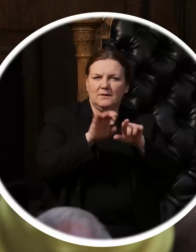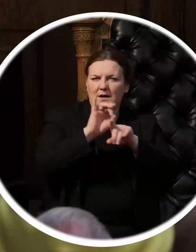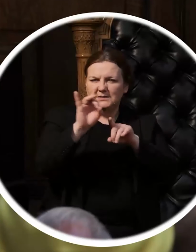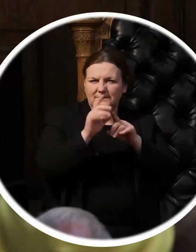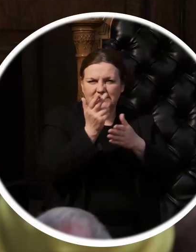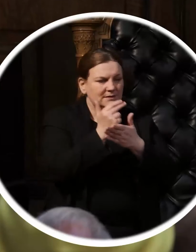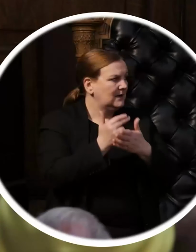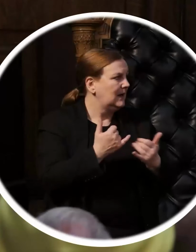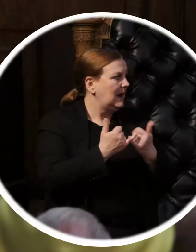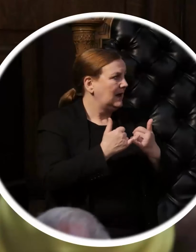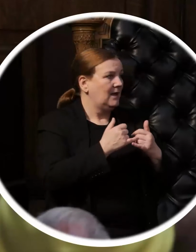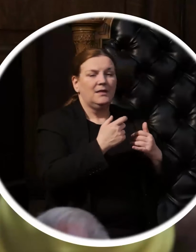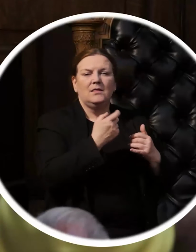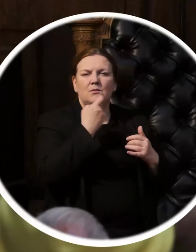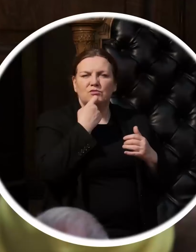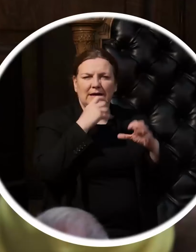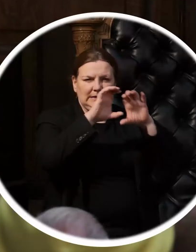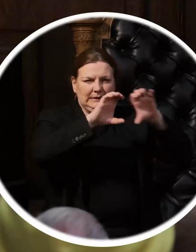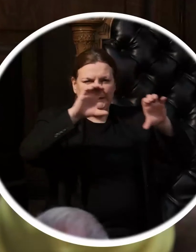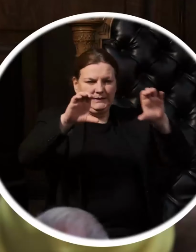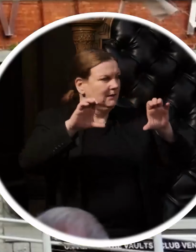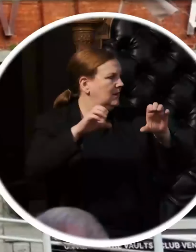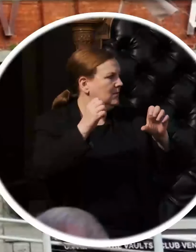For example, the brick branding and the the use of